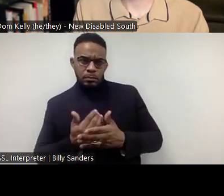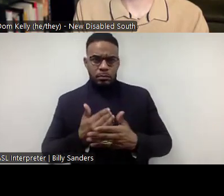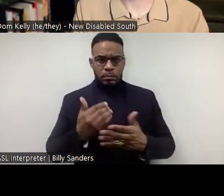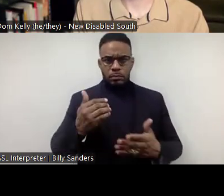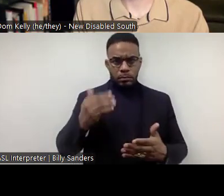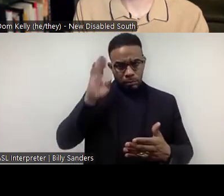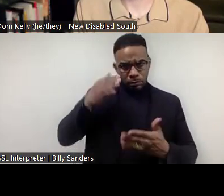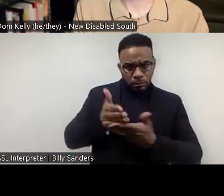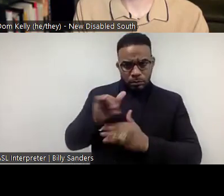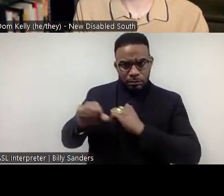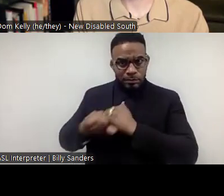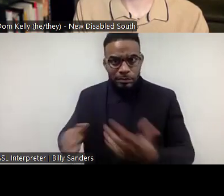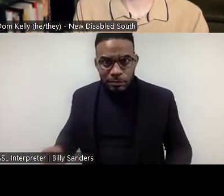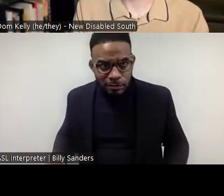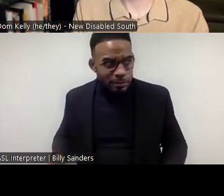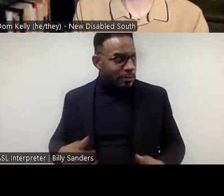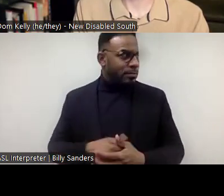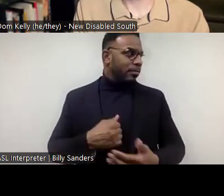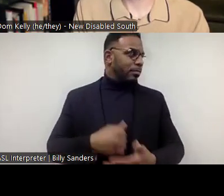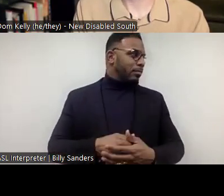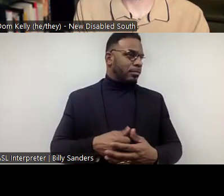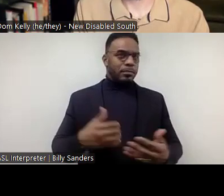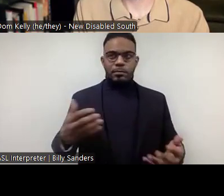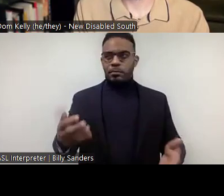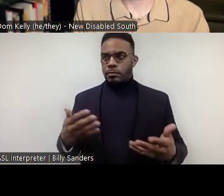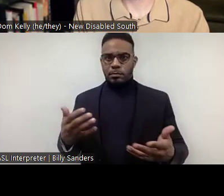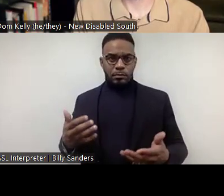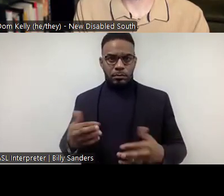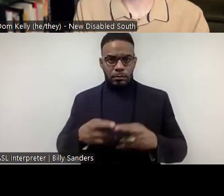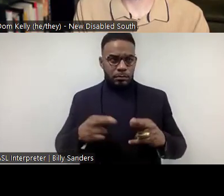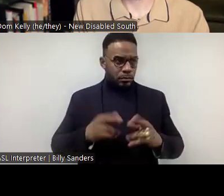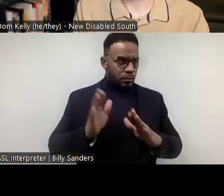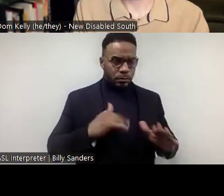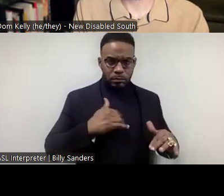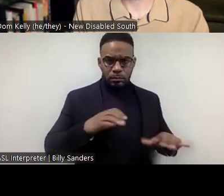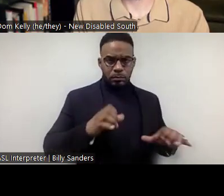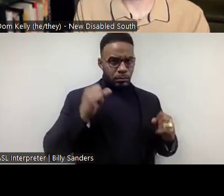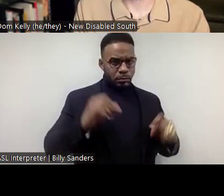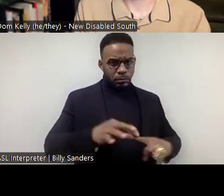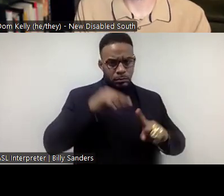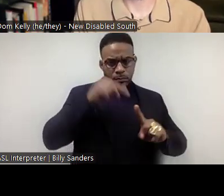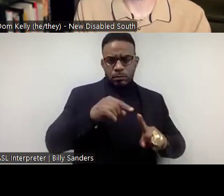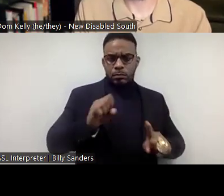It's also mutual aid is the Know Your Rights campaigns